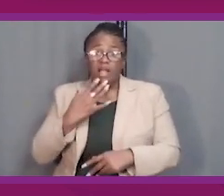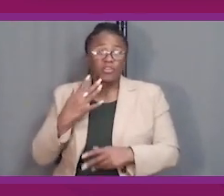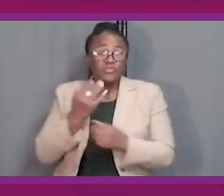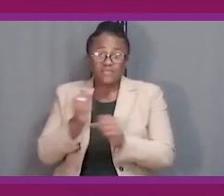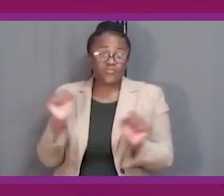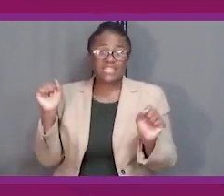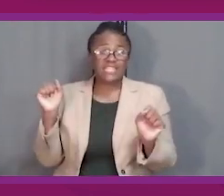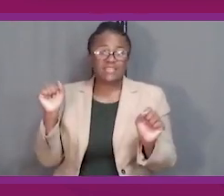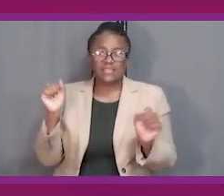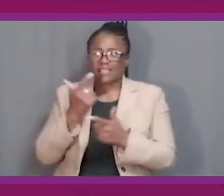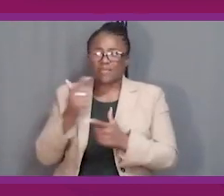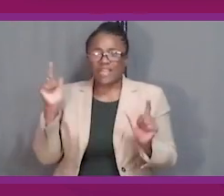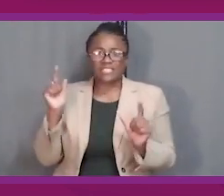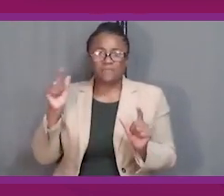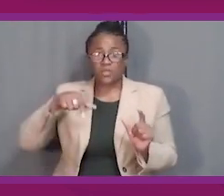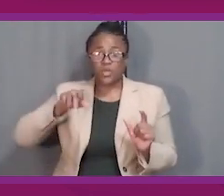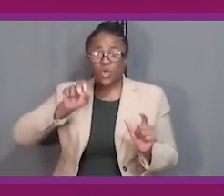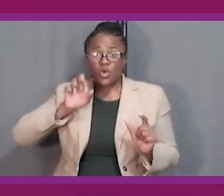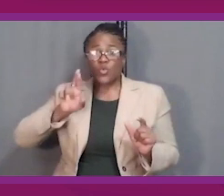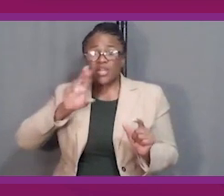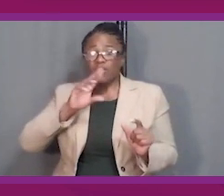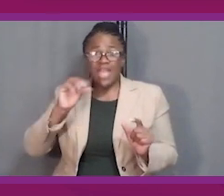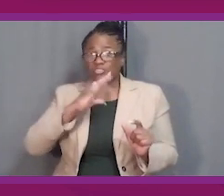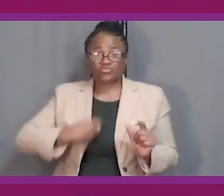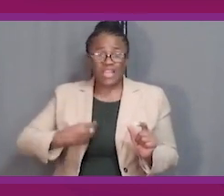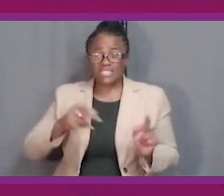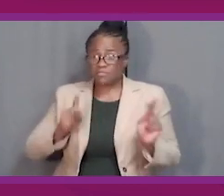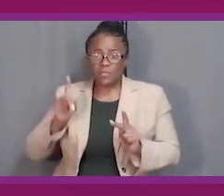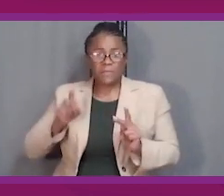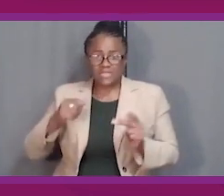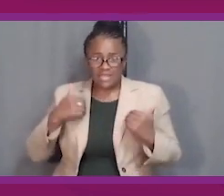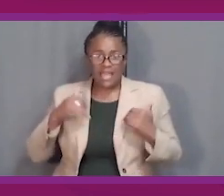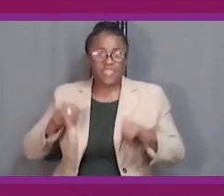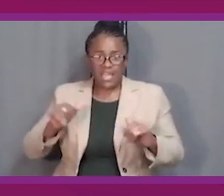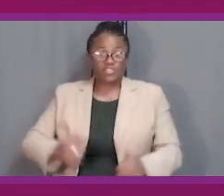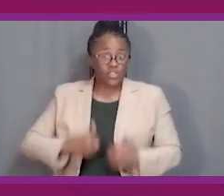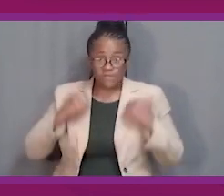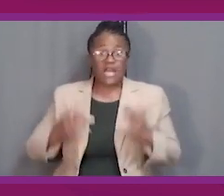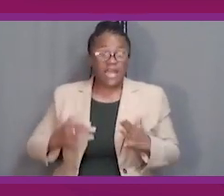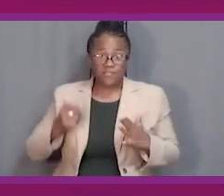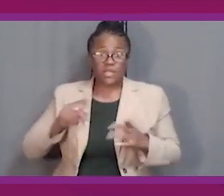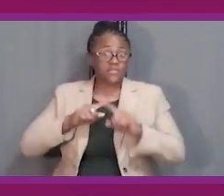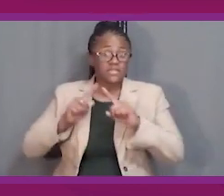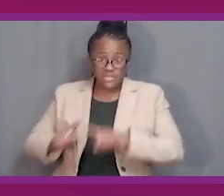of different forms of violence and I could go down the line. So I think that that's the beginning.